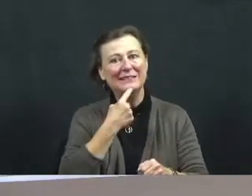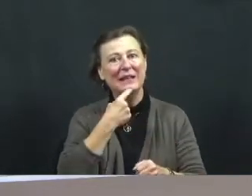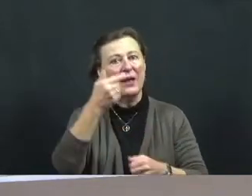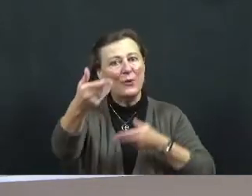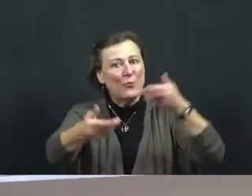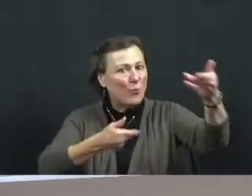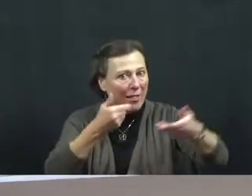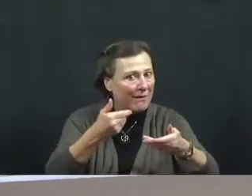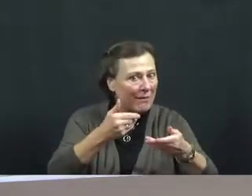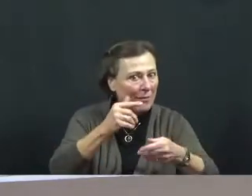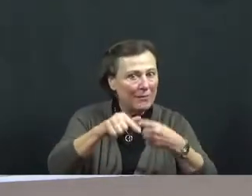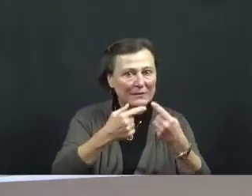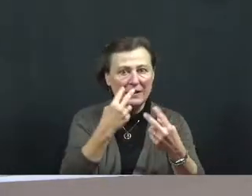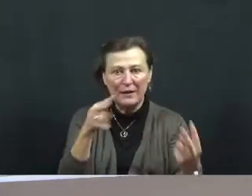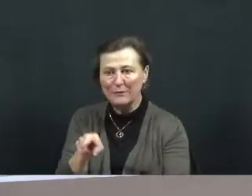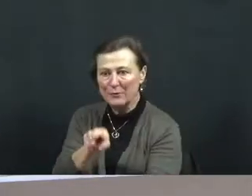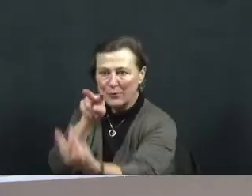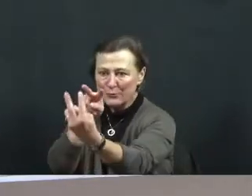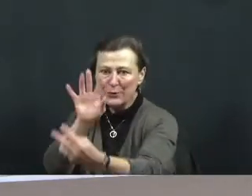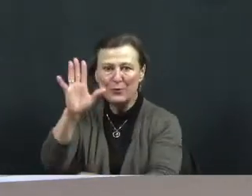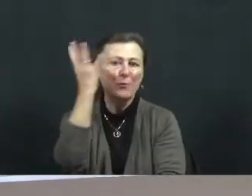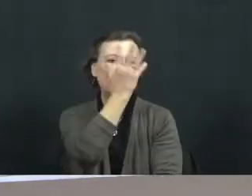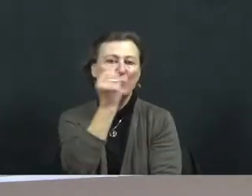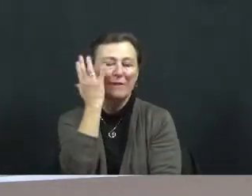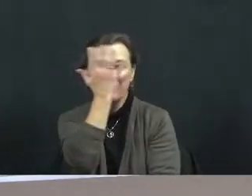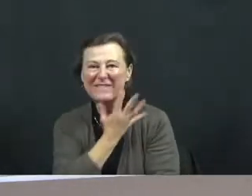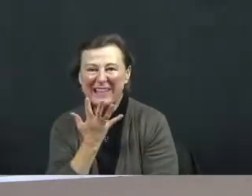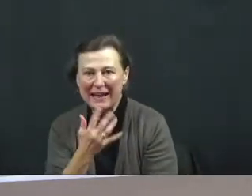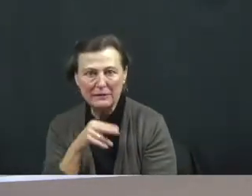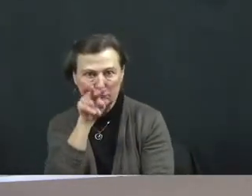Instead of looking at your lovely faces, I’m looking into a camera.